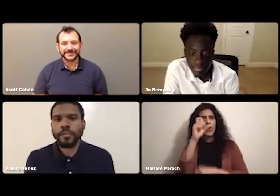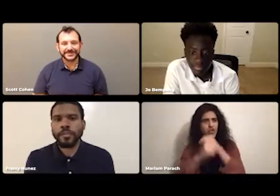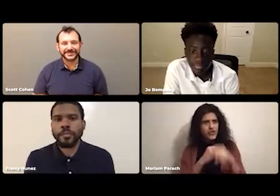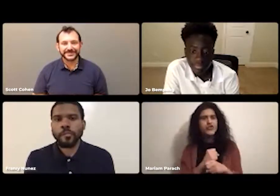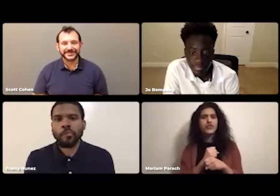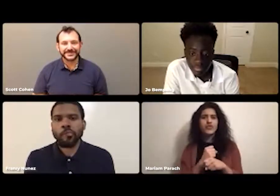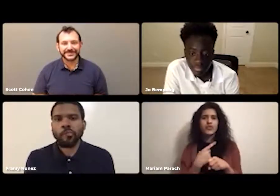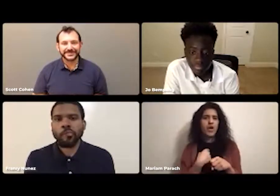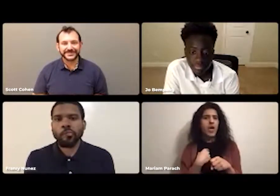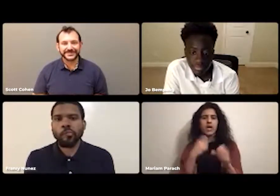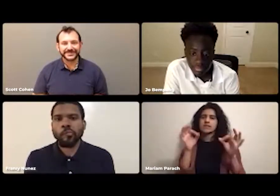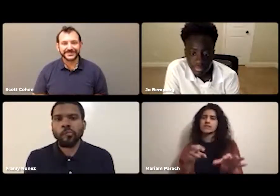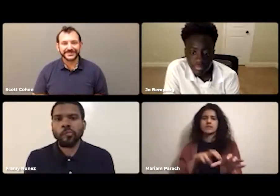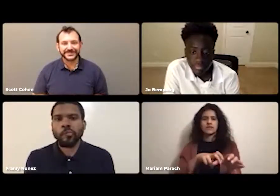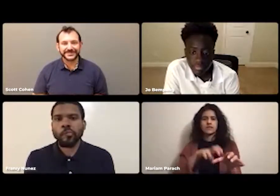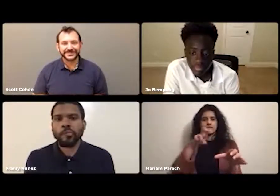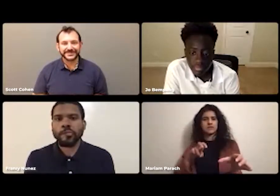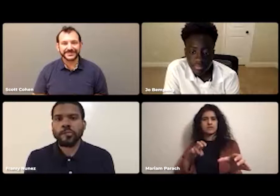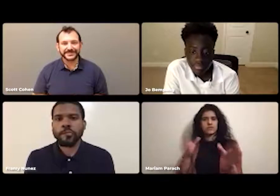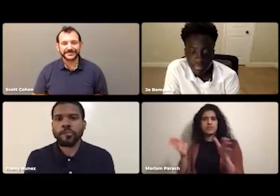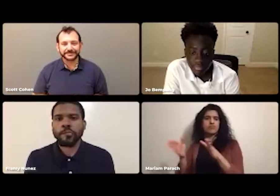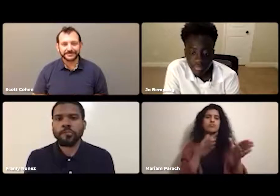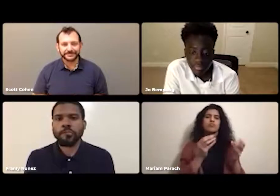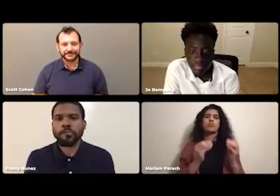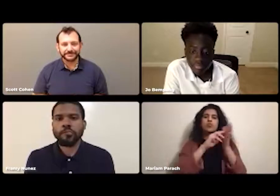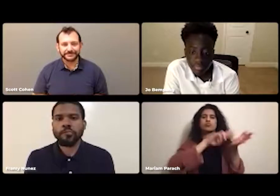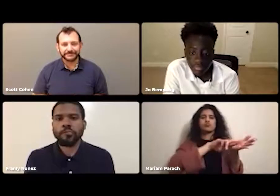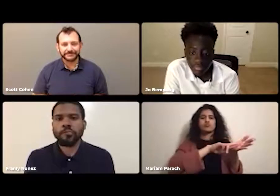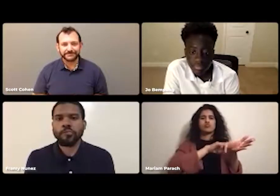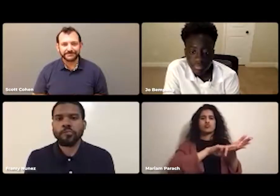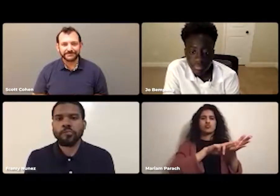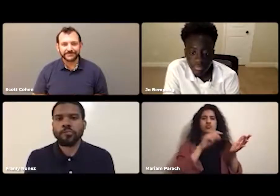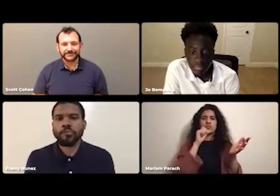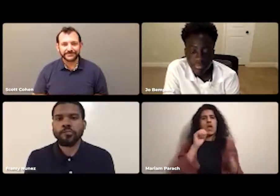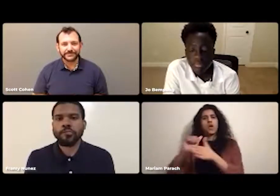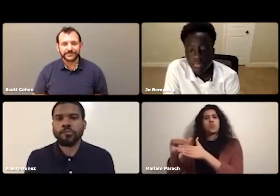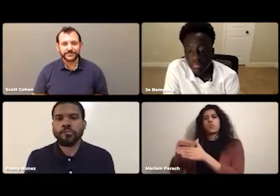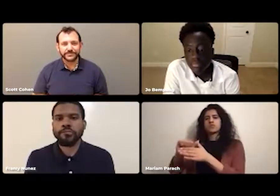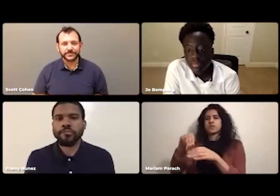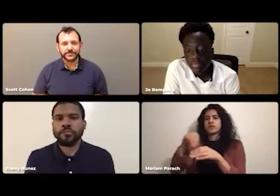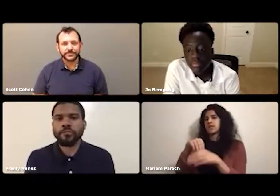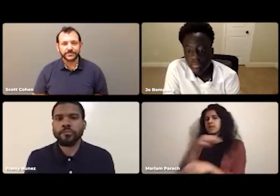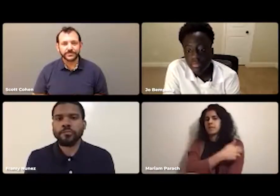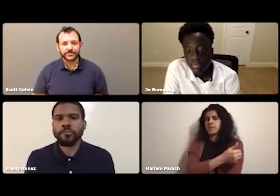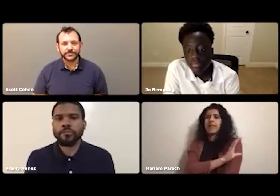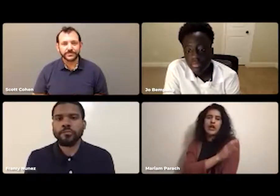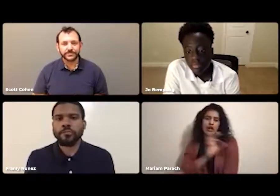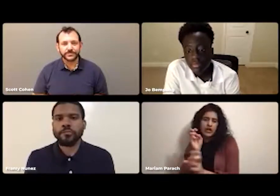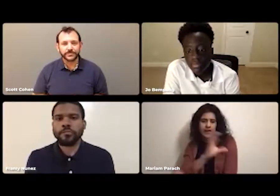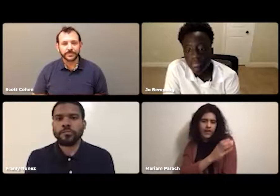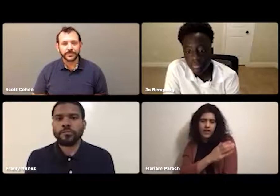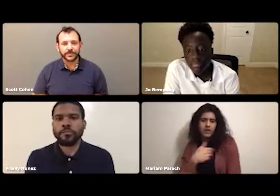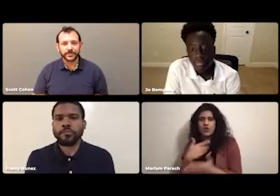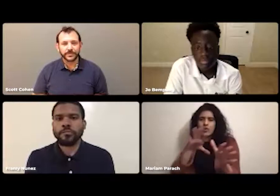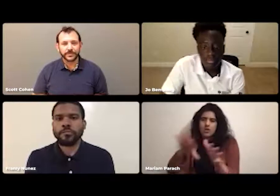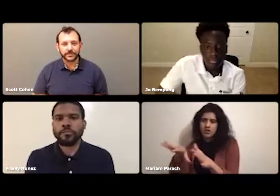Then, I decided to focus more on research and not the practice.